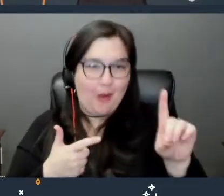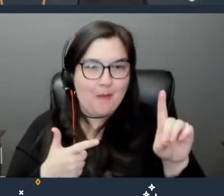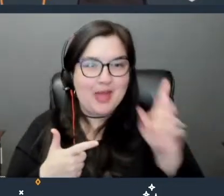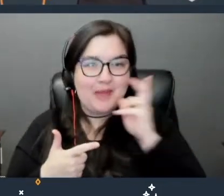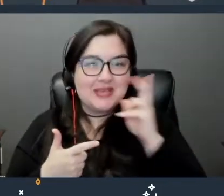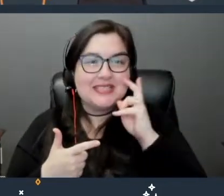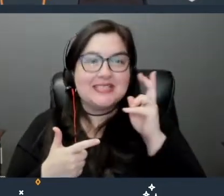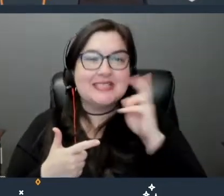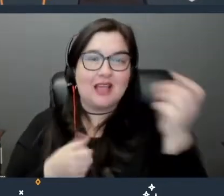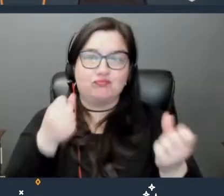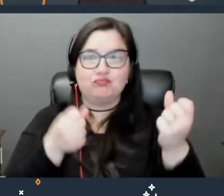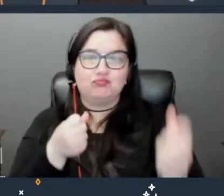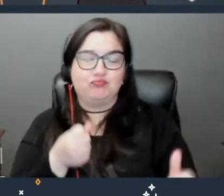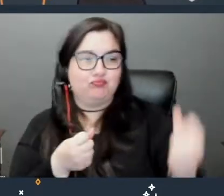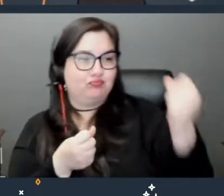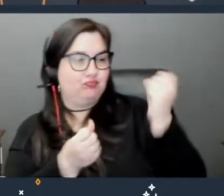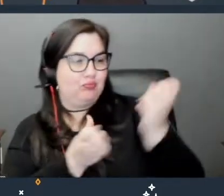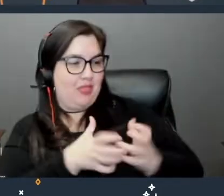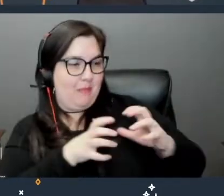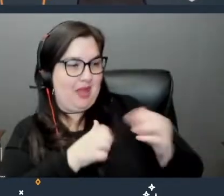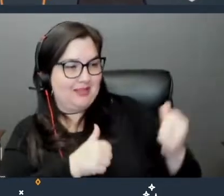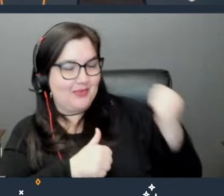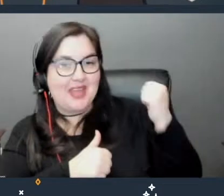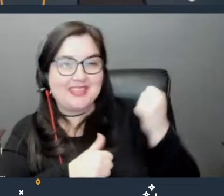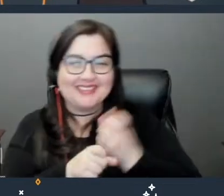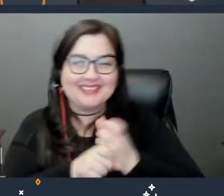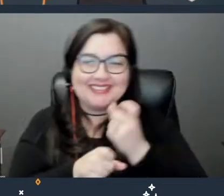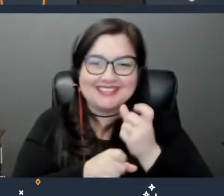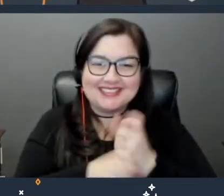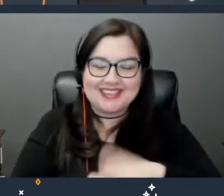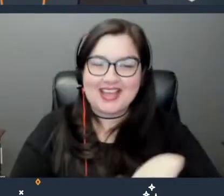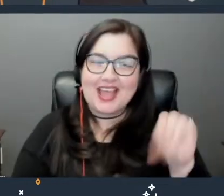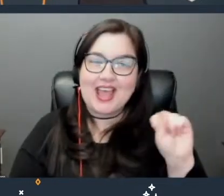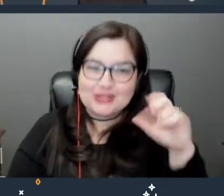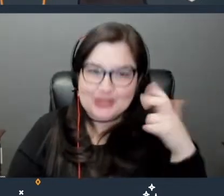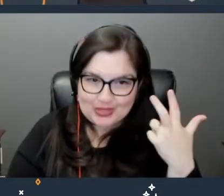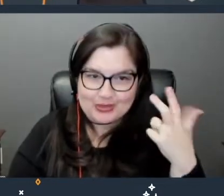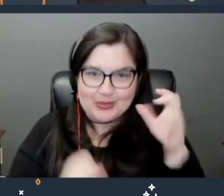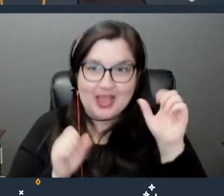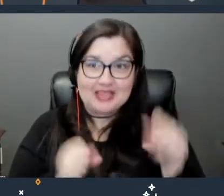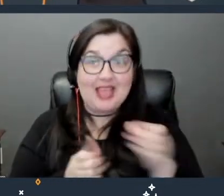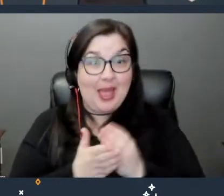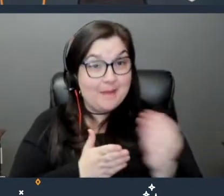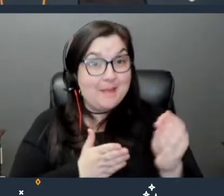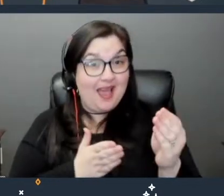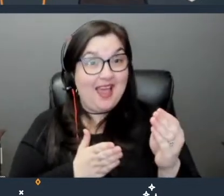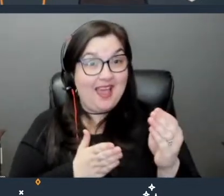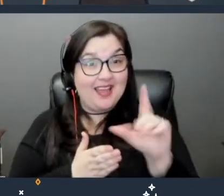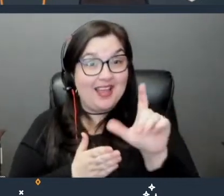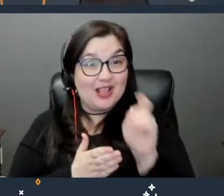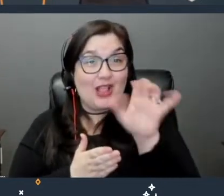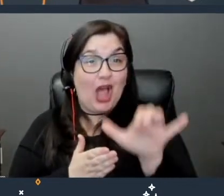wherever you're driving. S3 can now also buy a lottery ticket. And it might be a little bit concerning